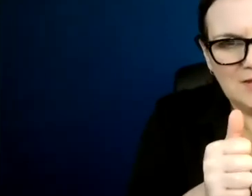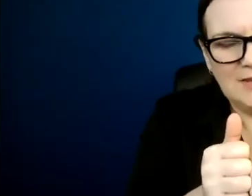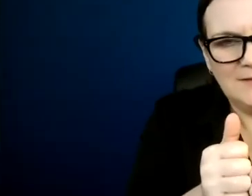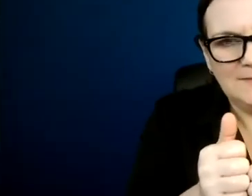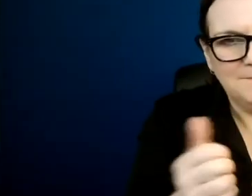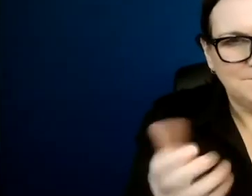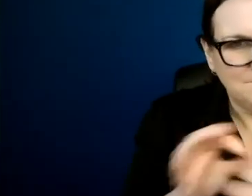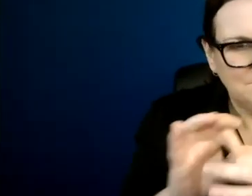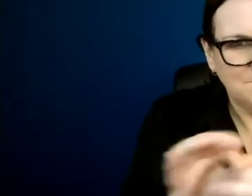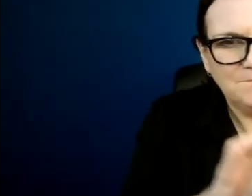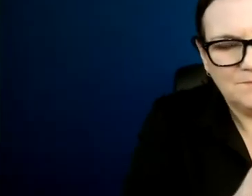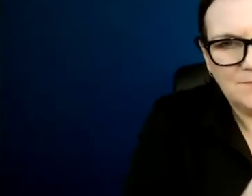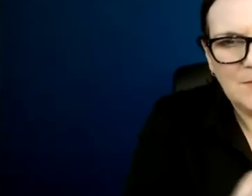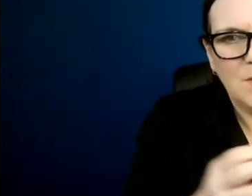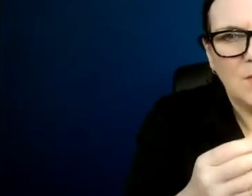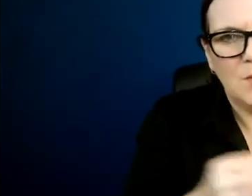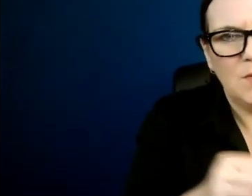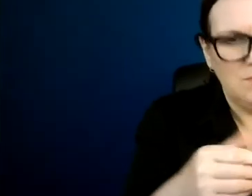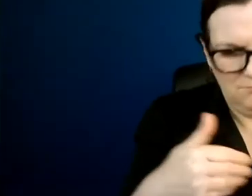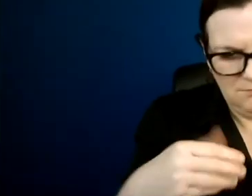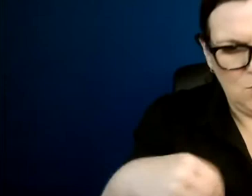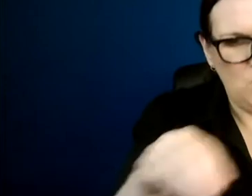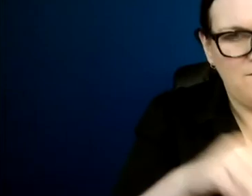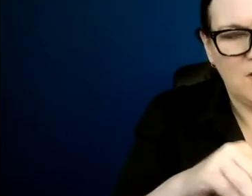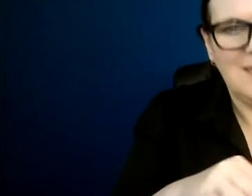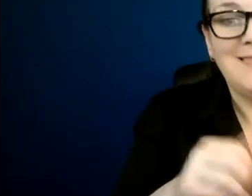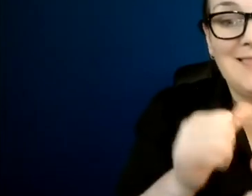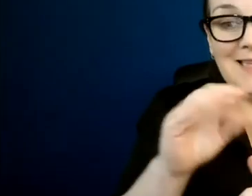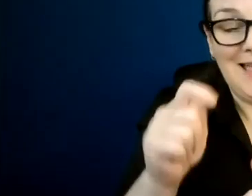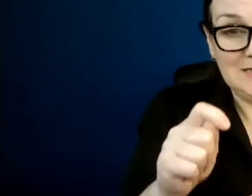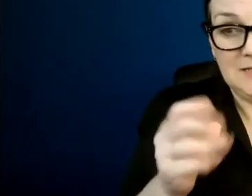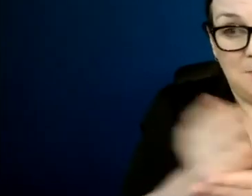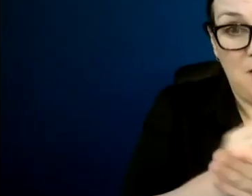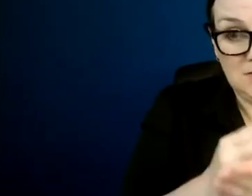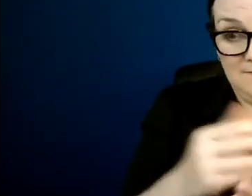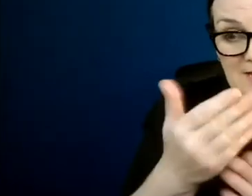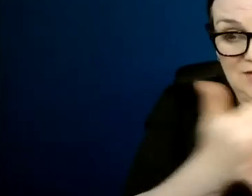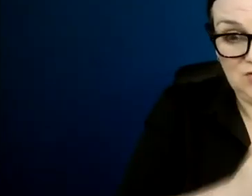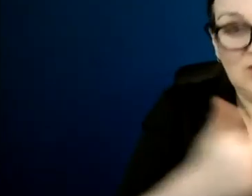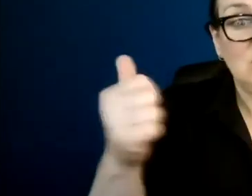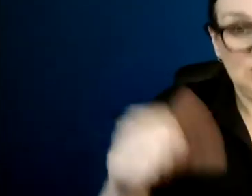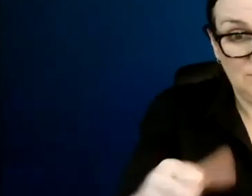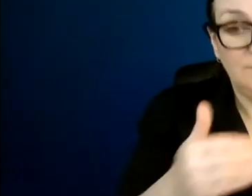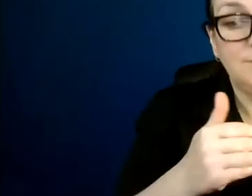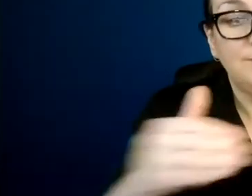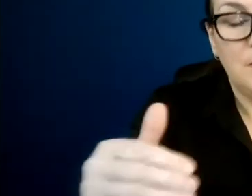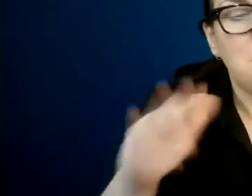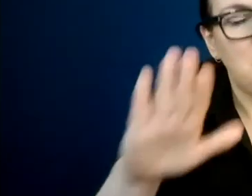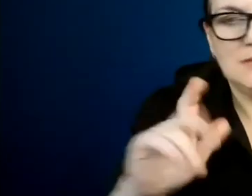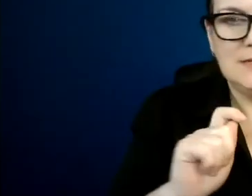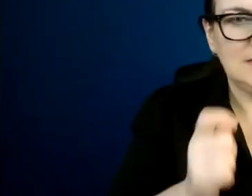to move forward as the act as primary legislation, we must adapt and must remember our lengths from